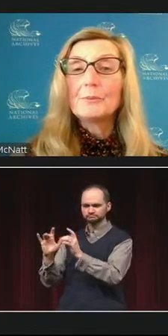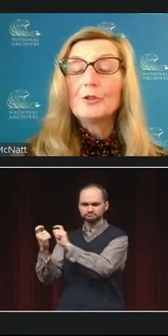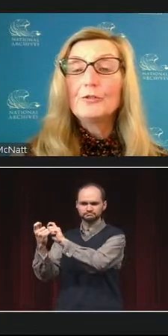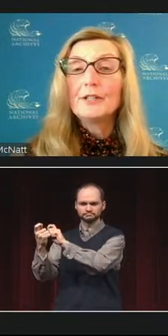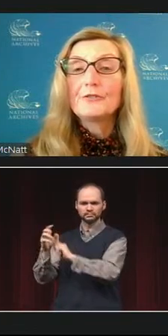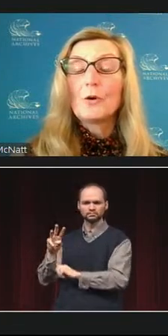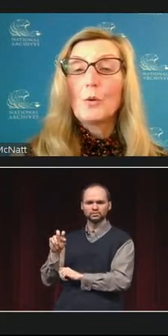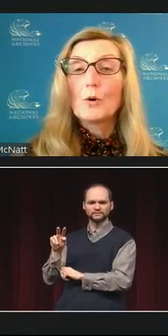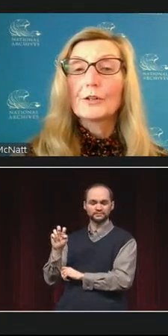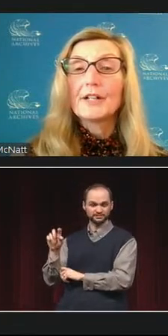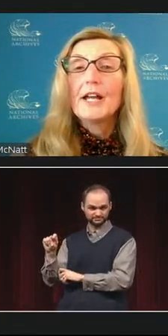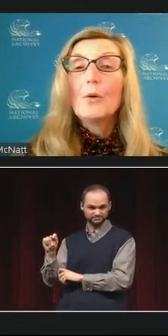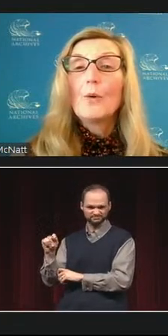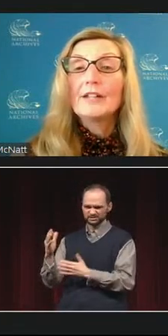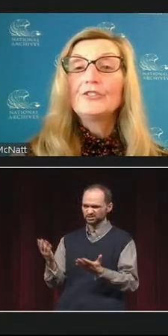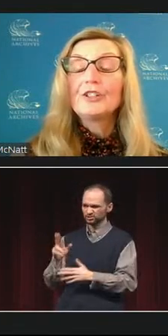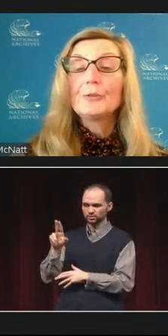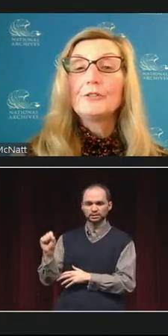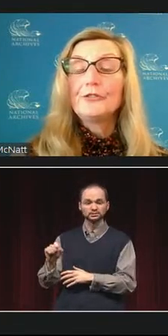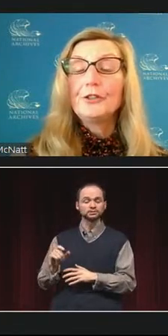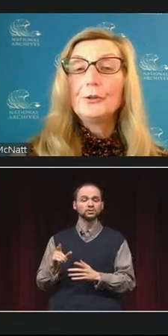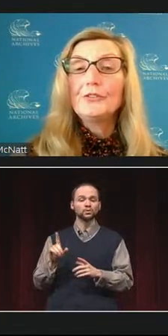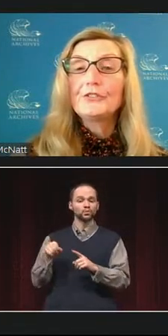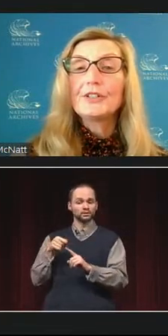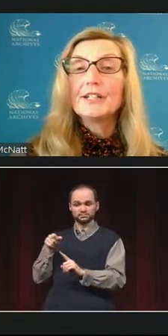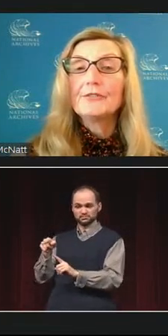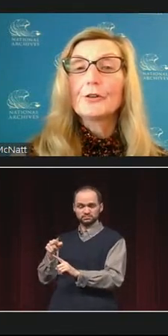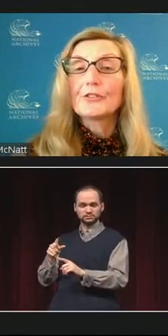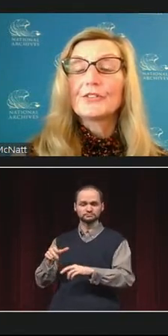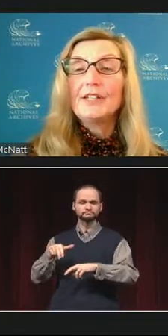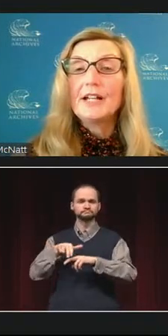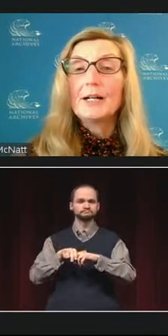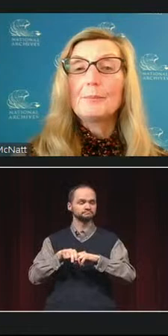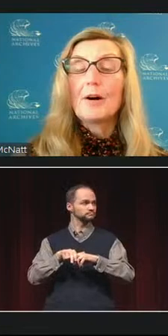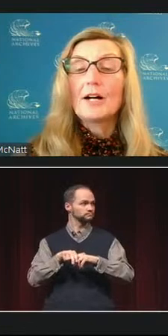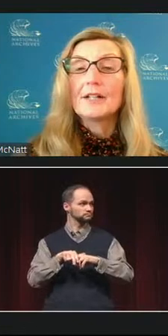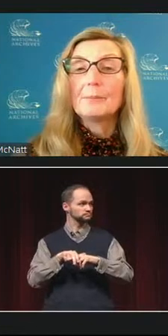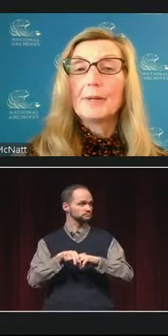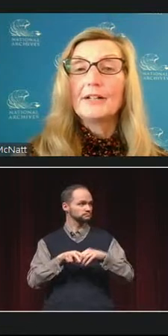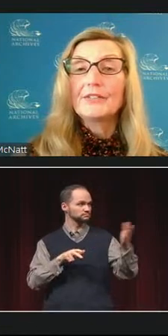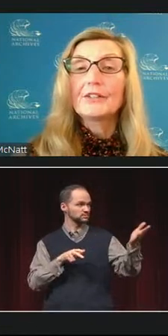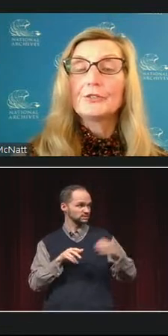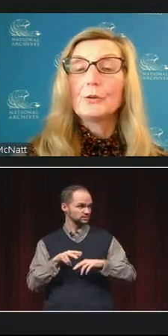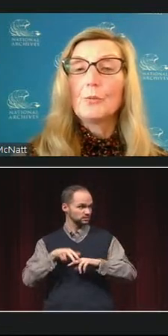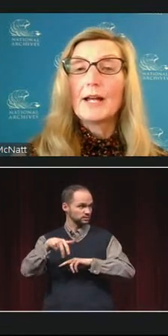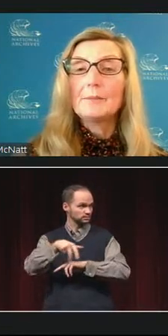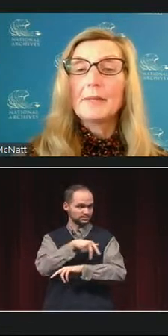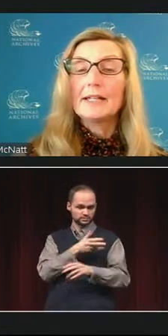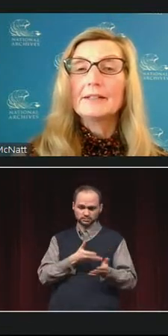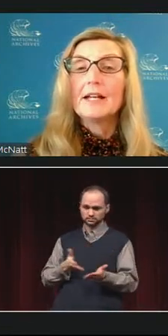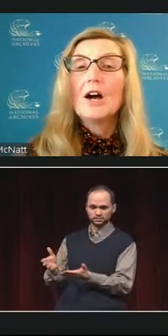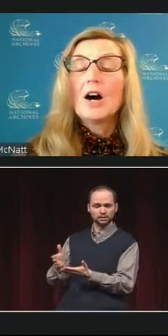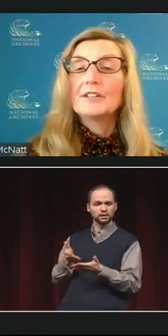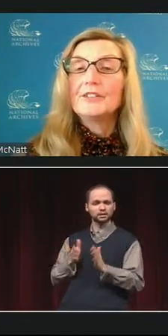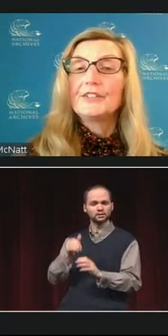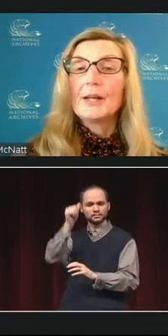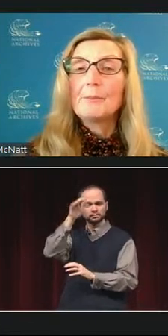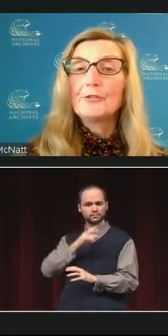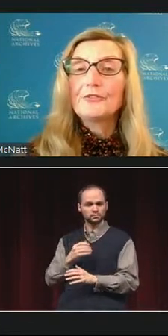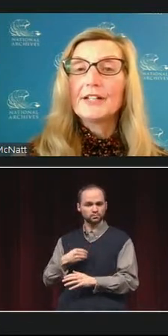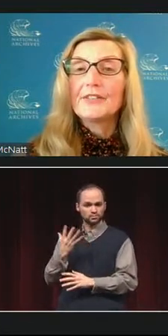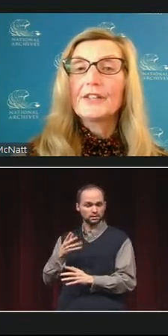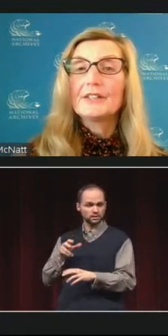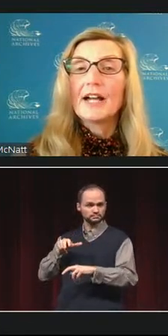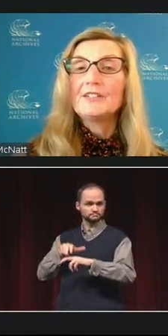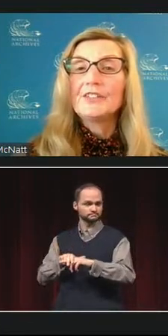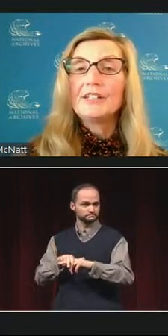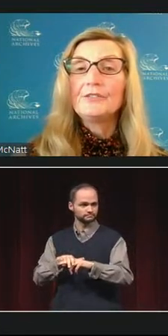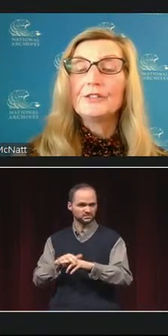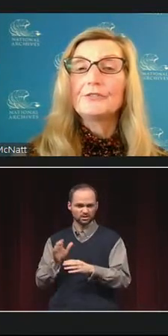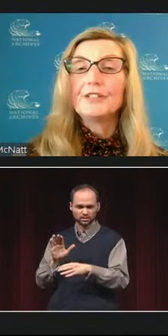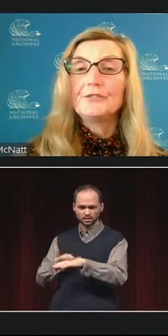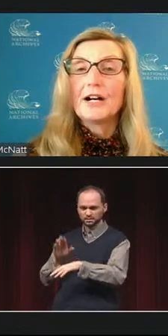movement forward when she refused to give her seat up on a bus to a white man on December 5th, 1955.